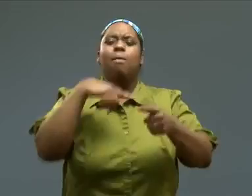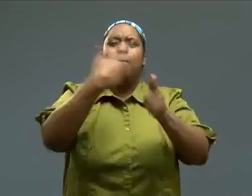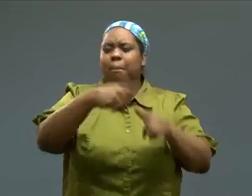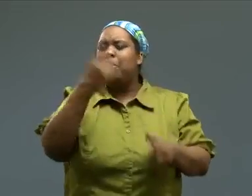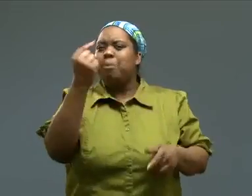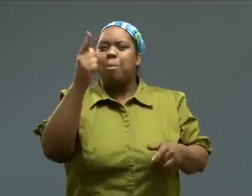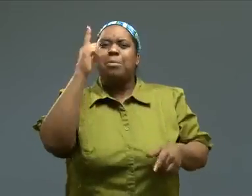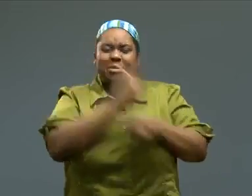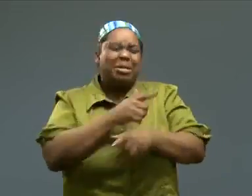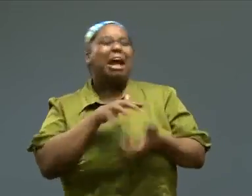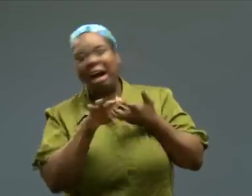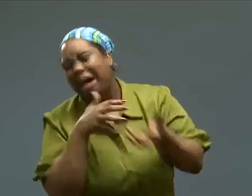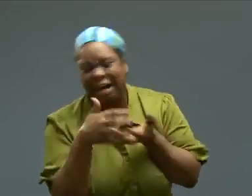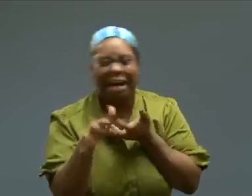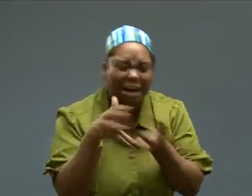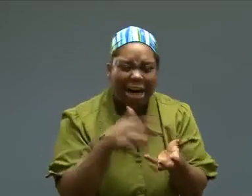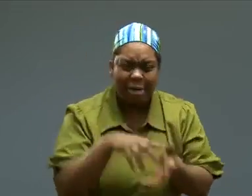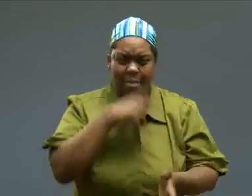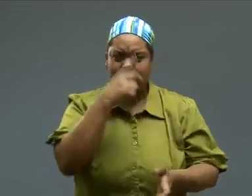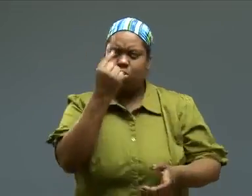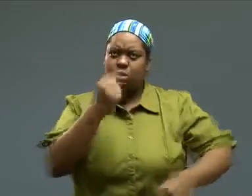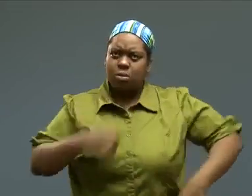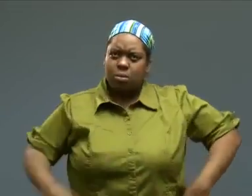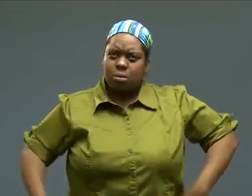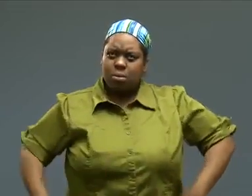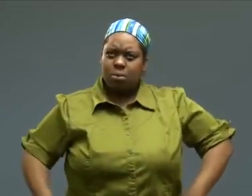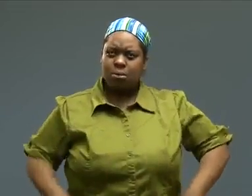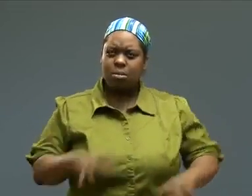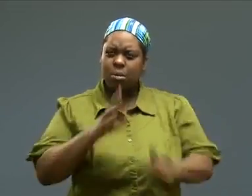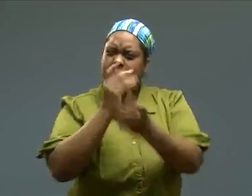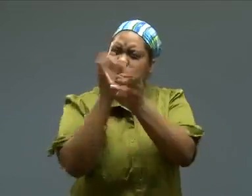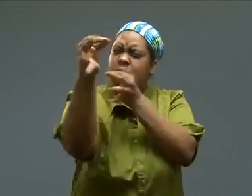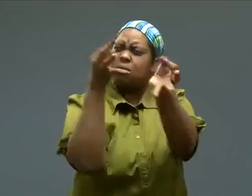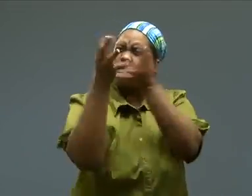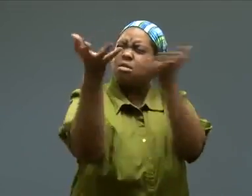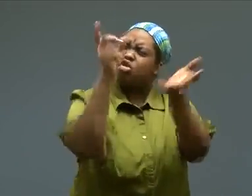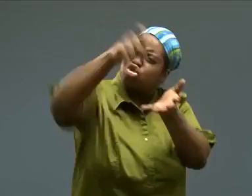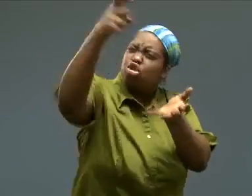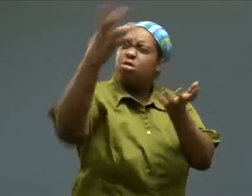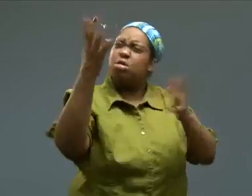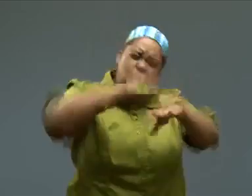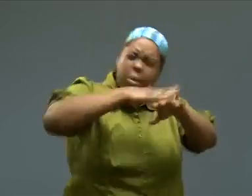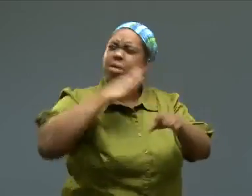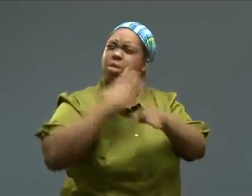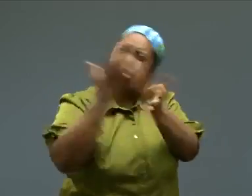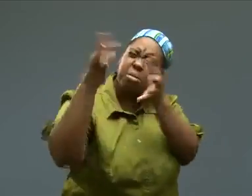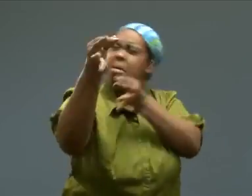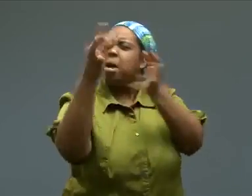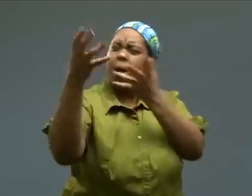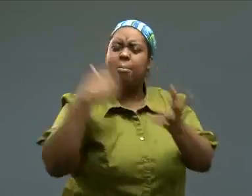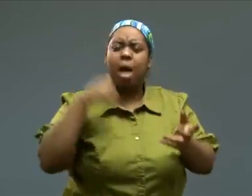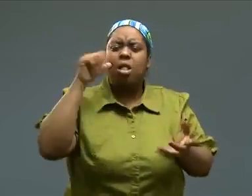While my sisters were laughing, my mother kept talking to my aunt.